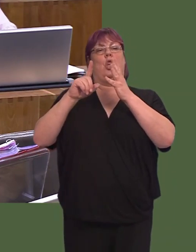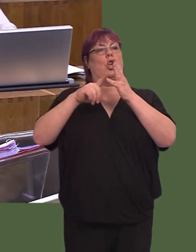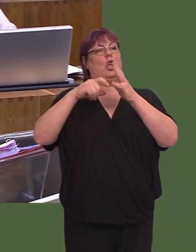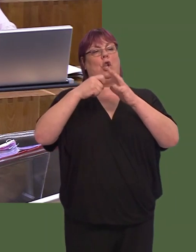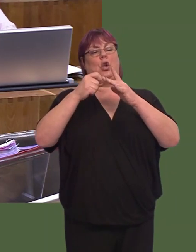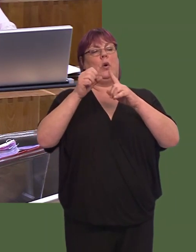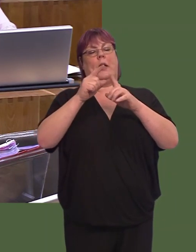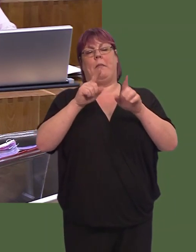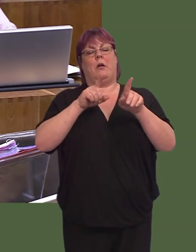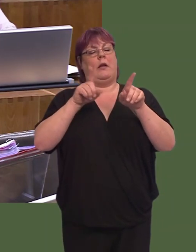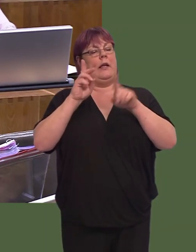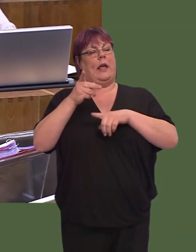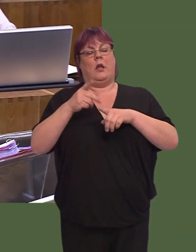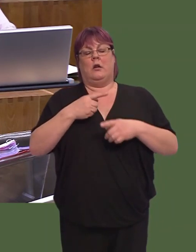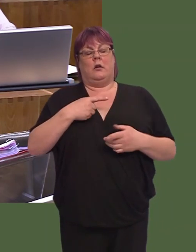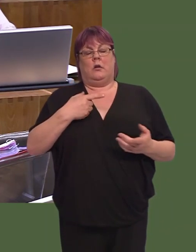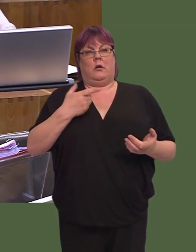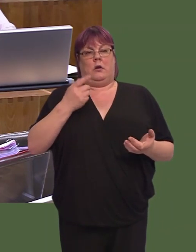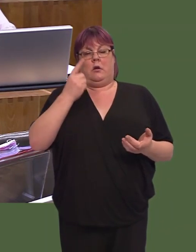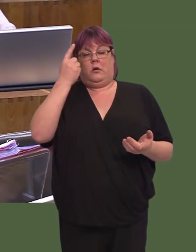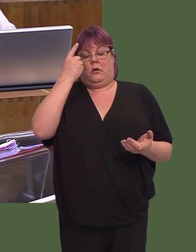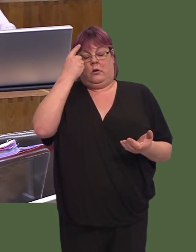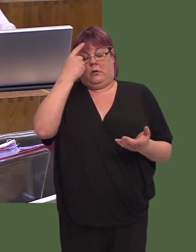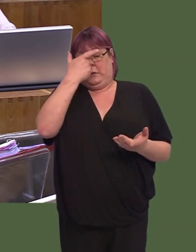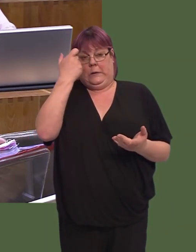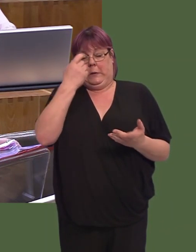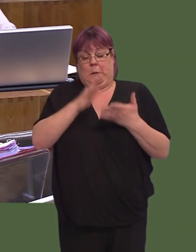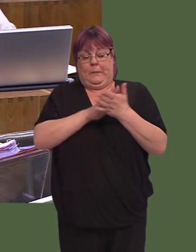Of course, the First Minister is conducting a series of important negotiations with a